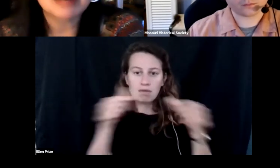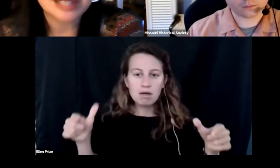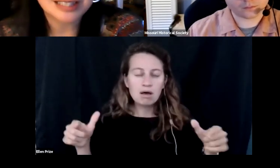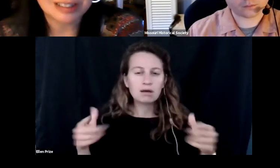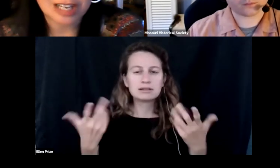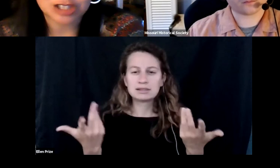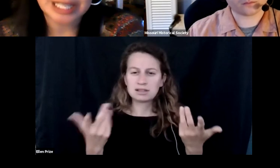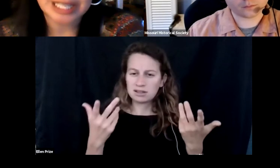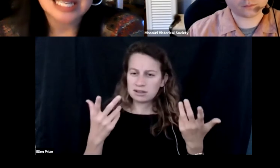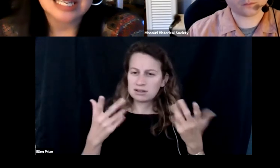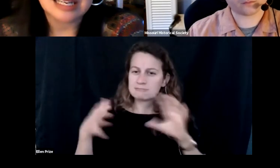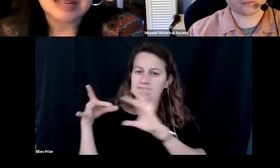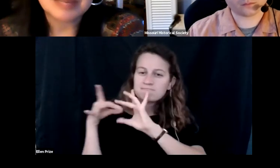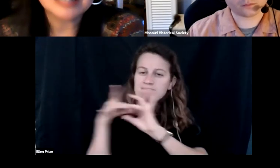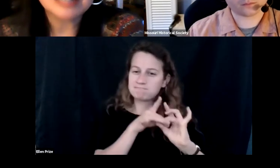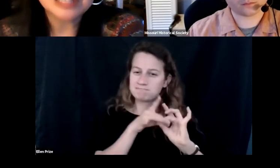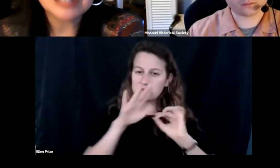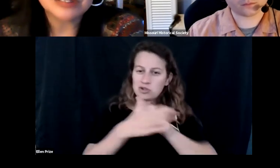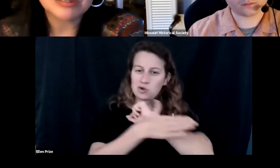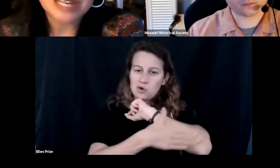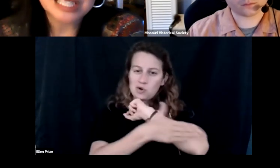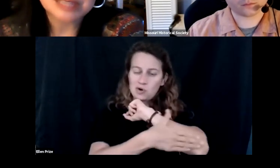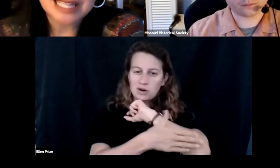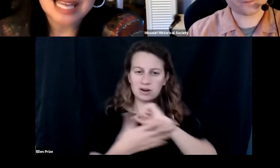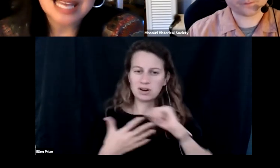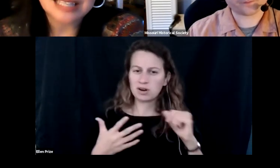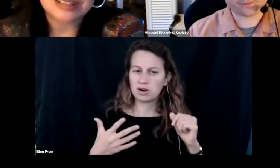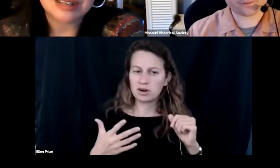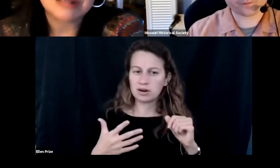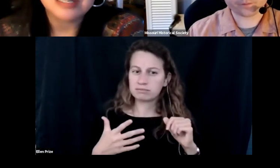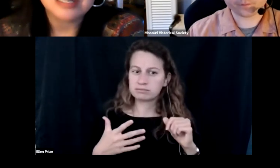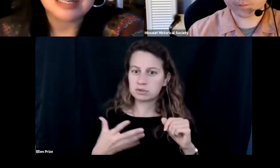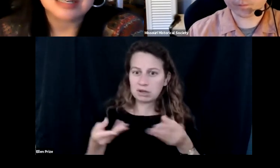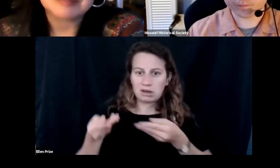Louis did started doing research on the Janice Koizumi story. She